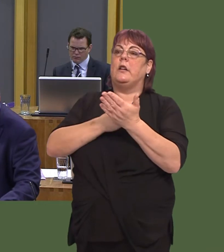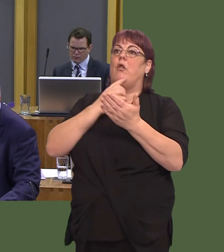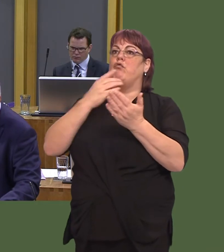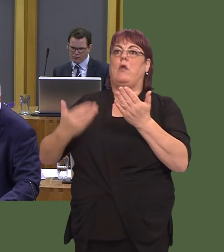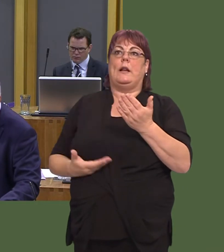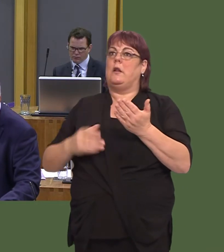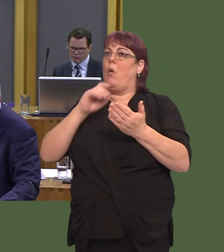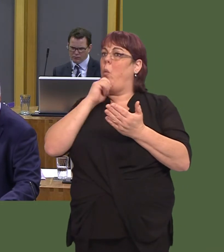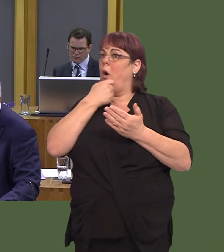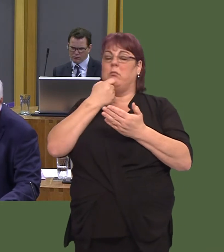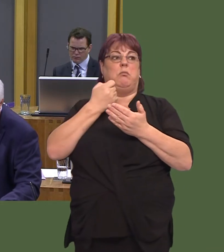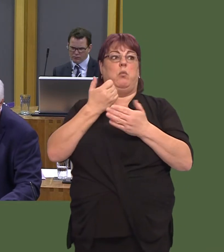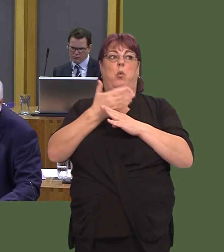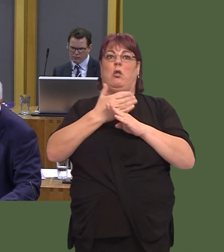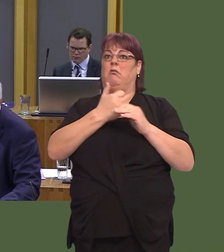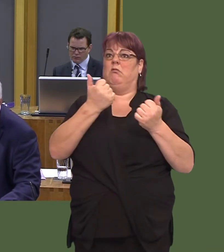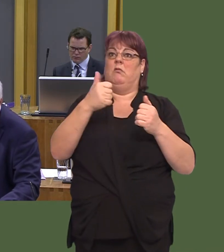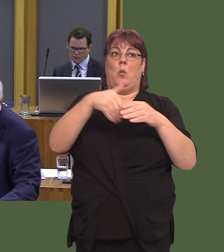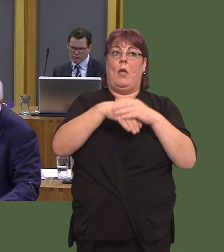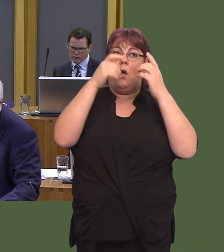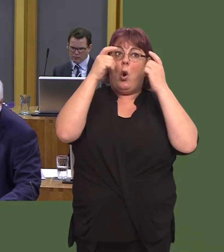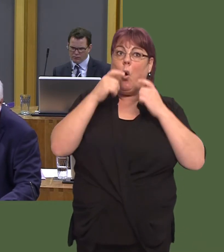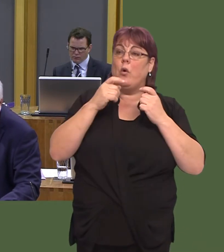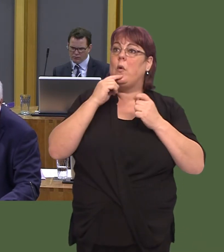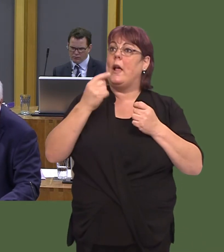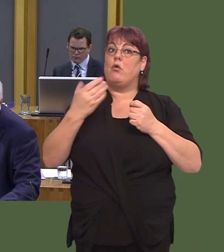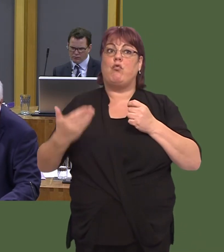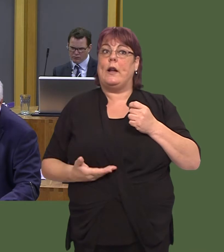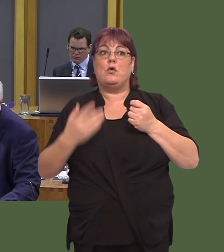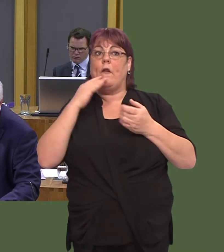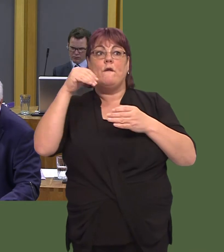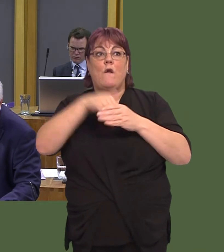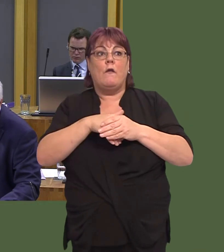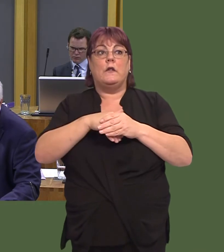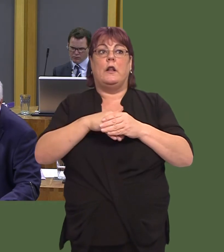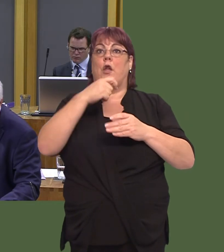That means that those rights not covered by the human rights Actófor example, the rights